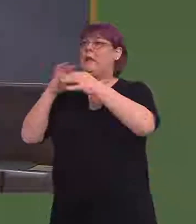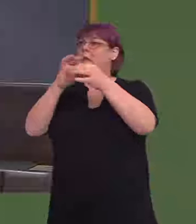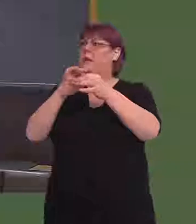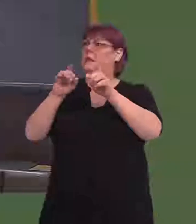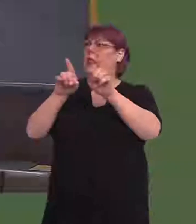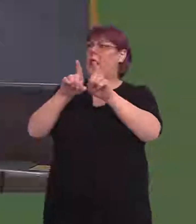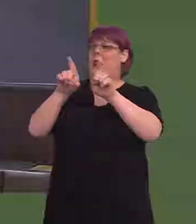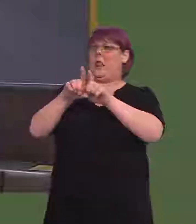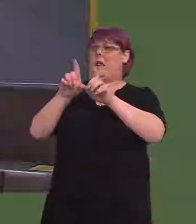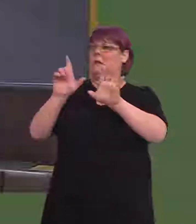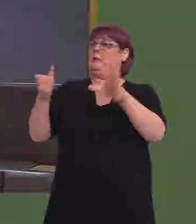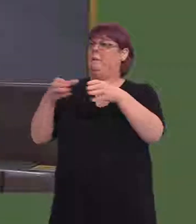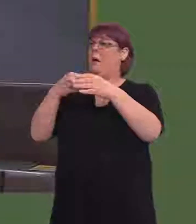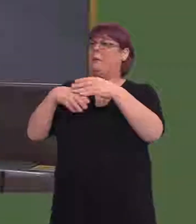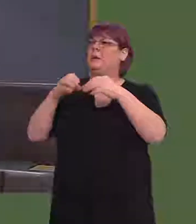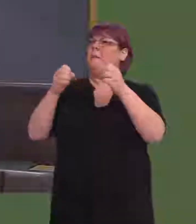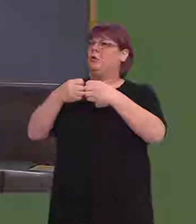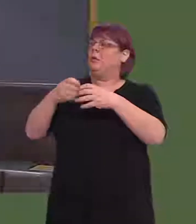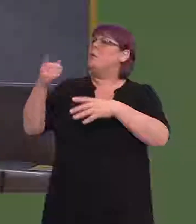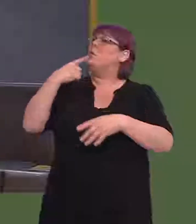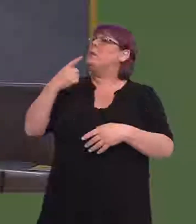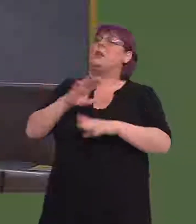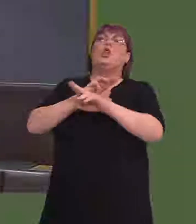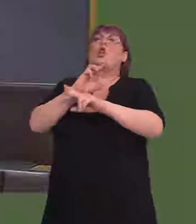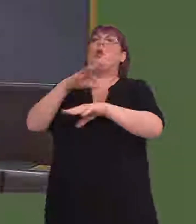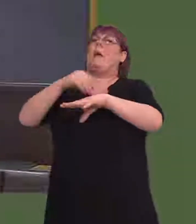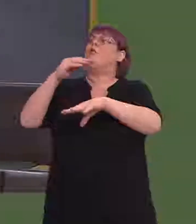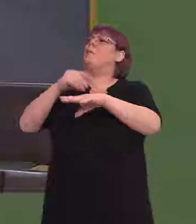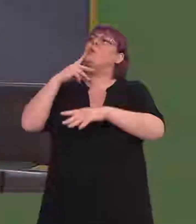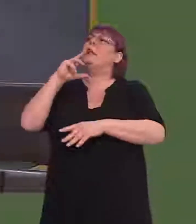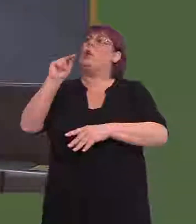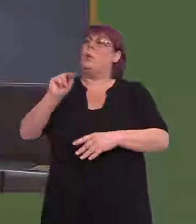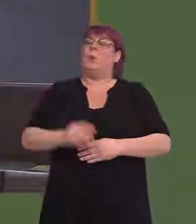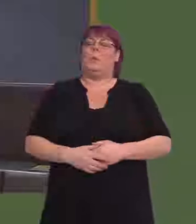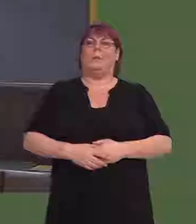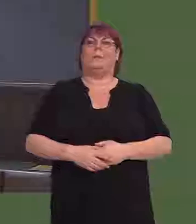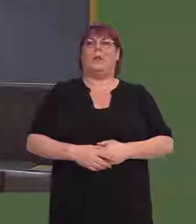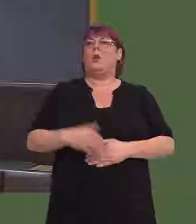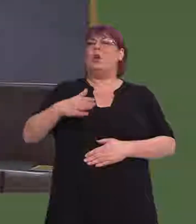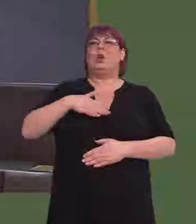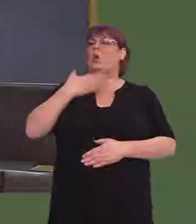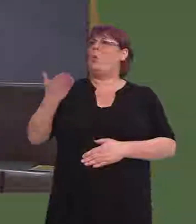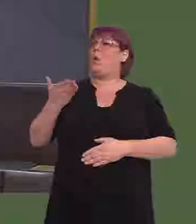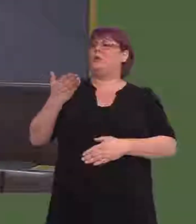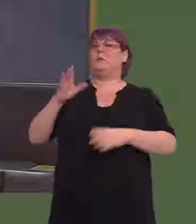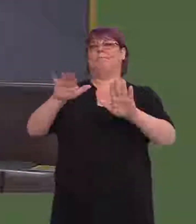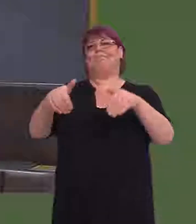and in answer to that question you said 'no'óno not only to a veto, but no to finding an agreement